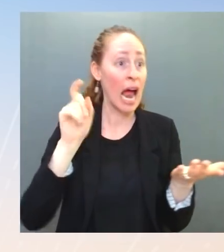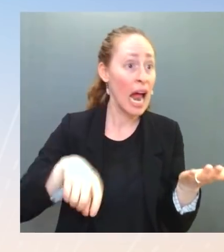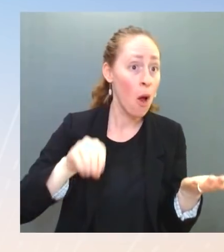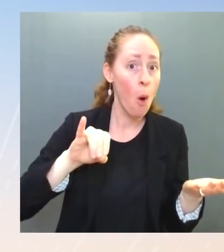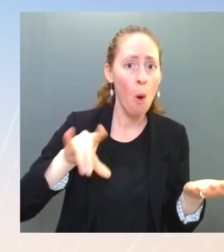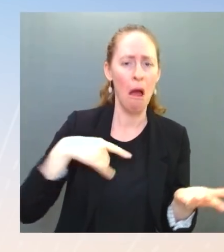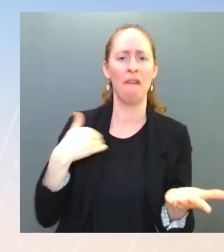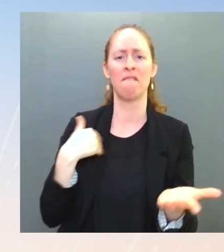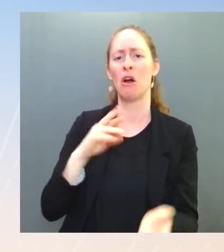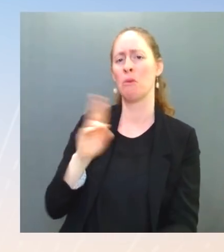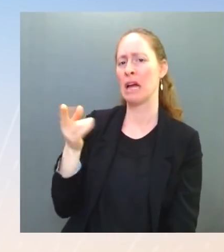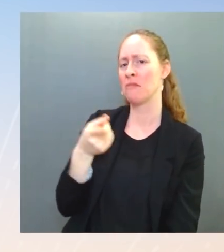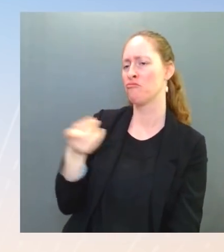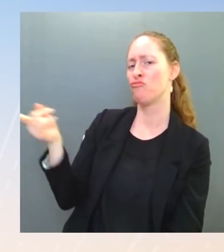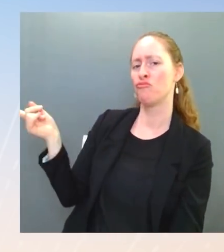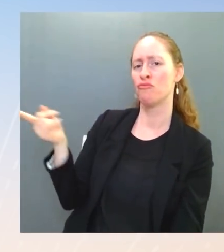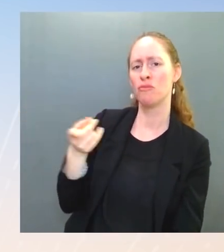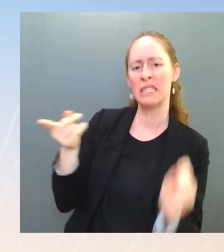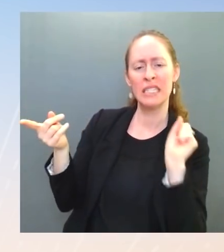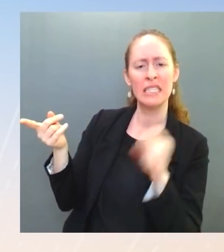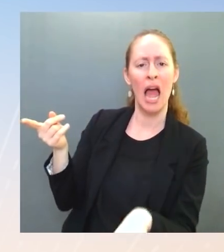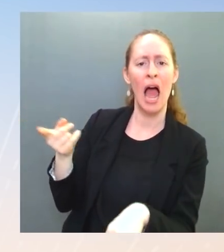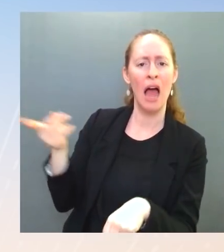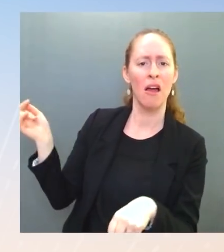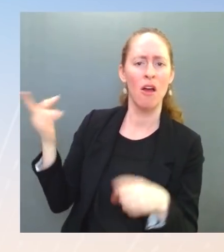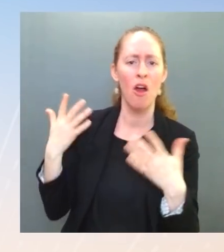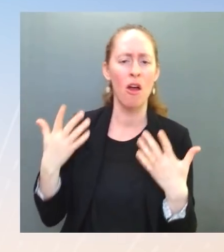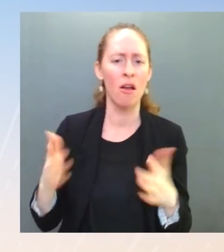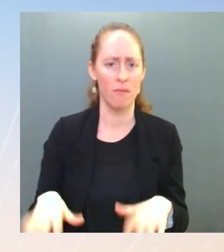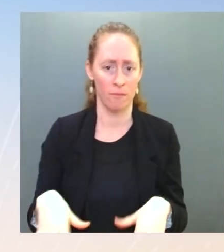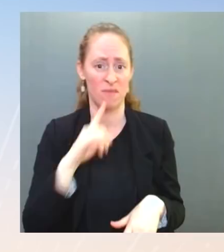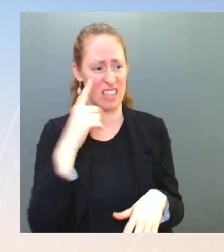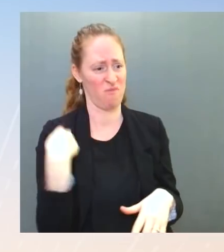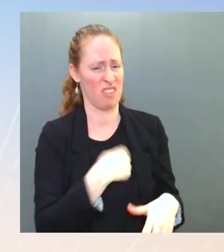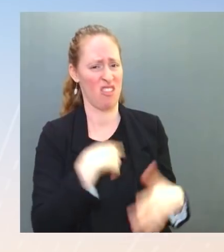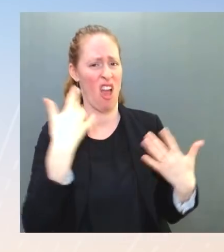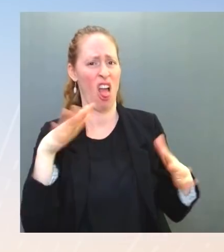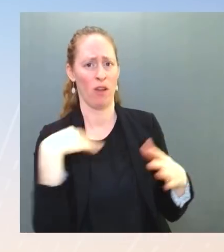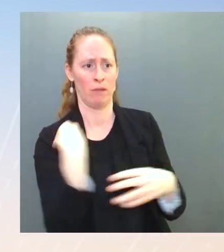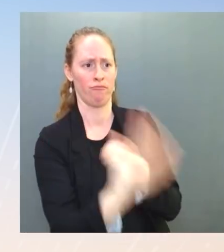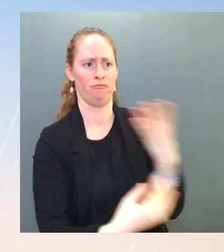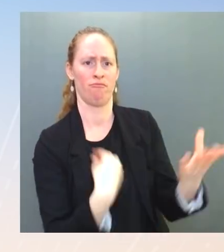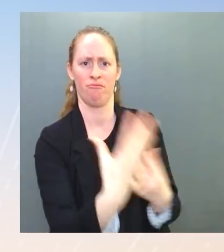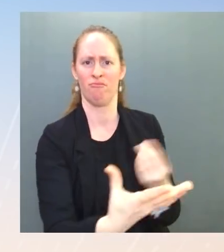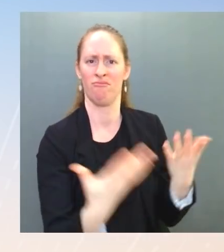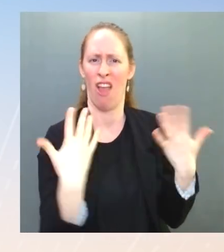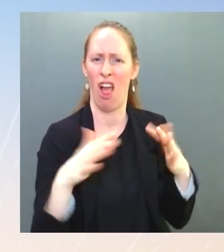And we, of course, the President conveyed very clearly that it is not in their interest to increase that, but beyond that,